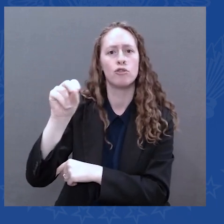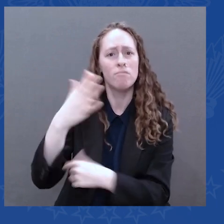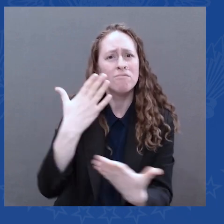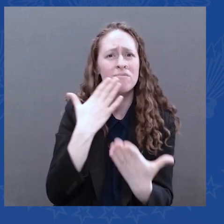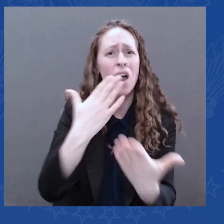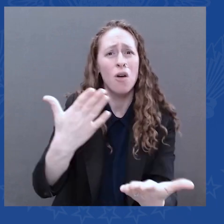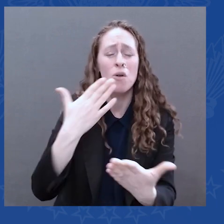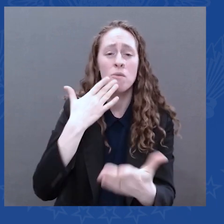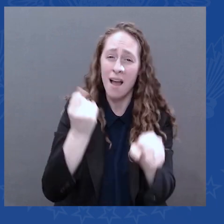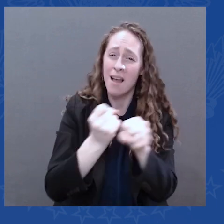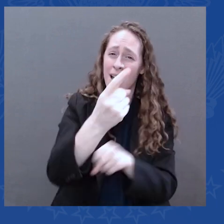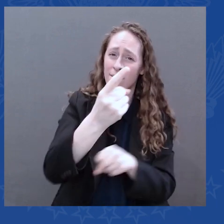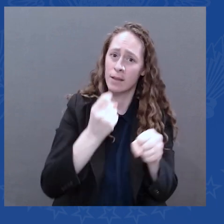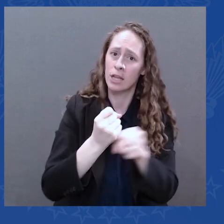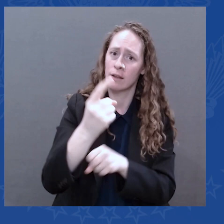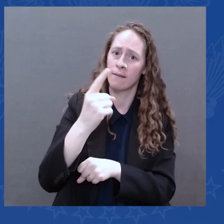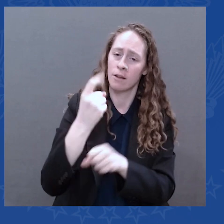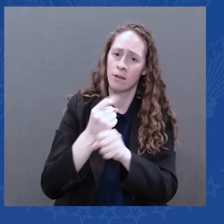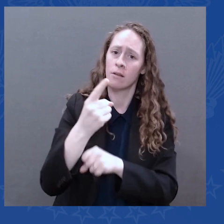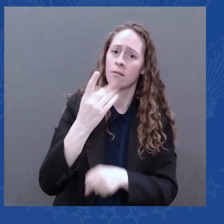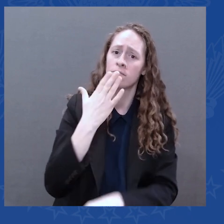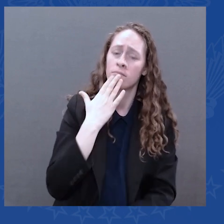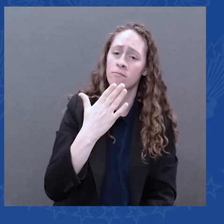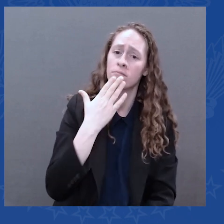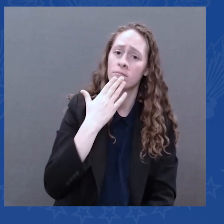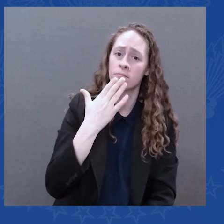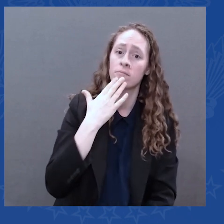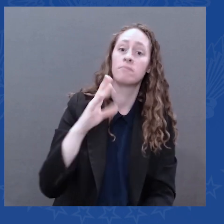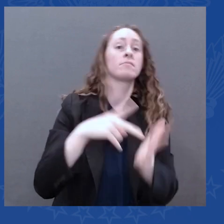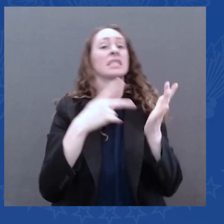is replacing one third already of the Russian gas